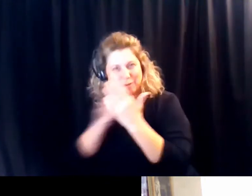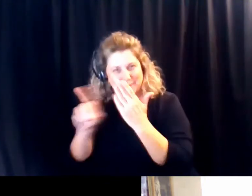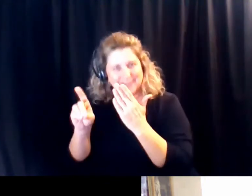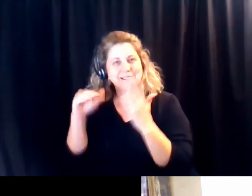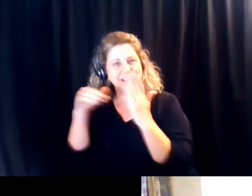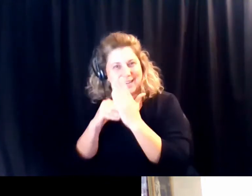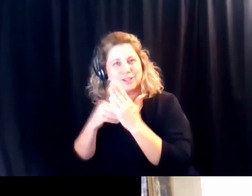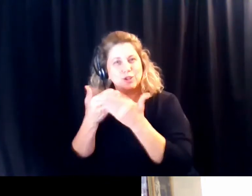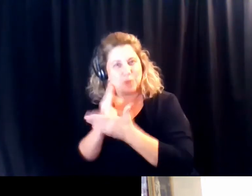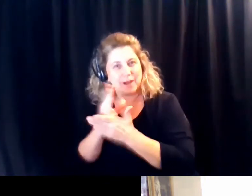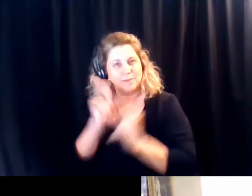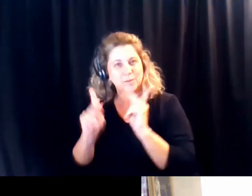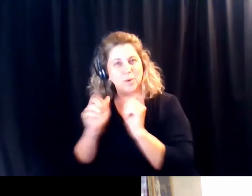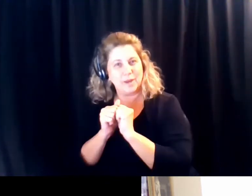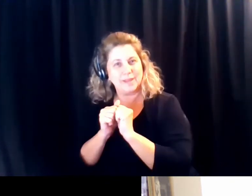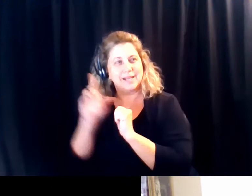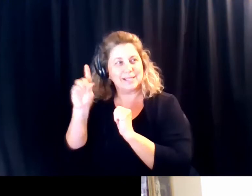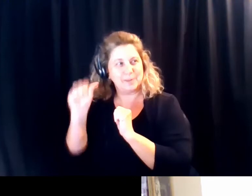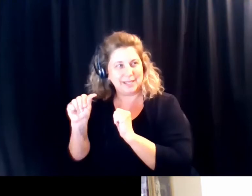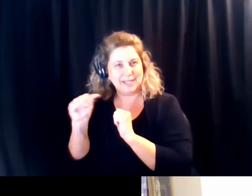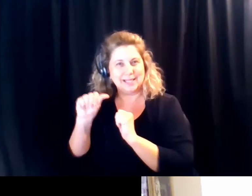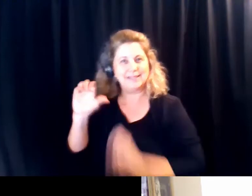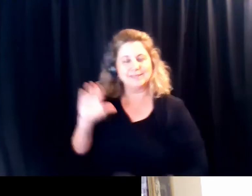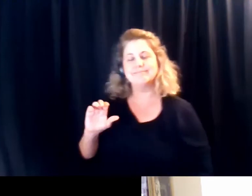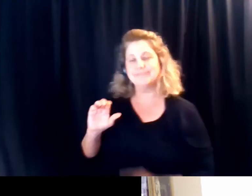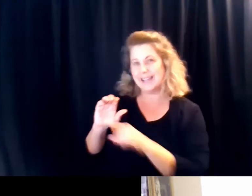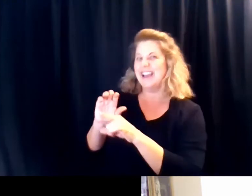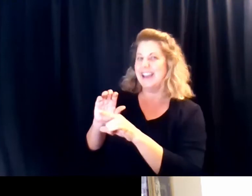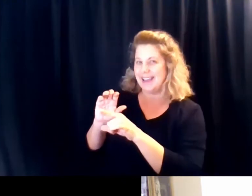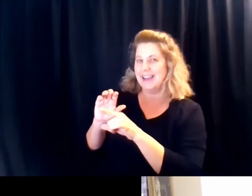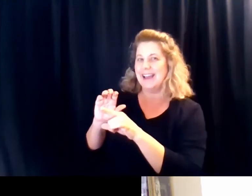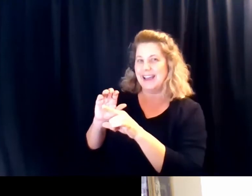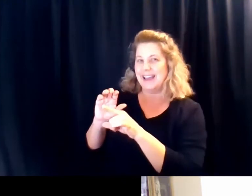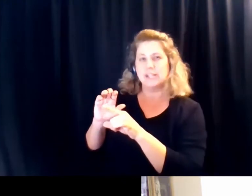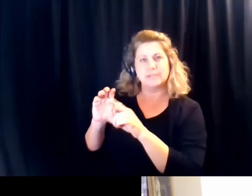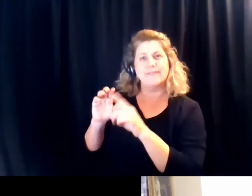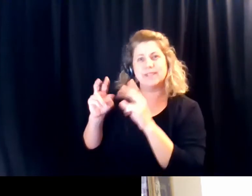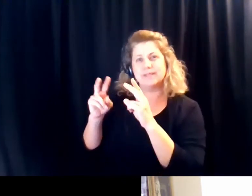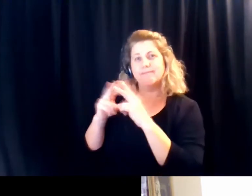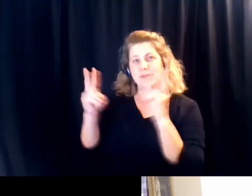Heather Dibblee: Can you tell us a little bit about your work with the Obama administration on the International Disability Rights.